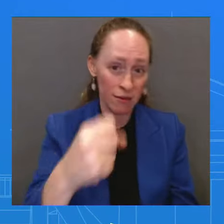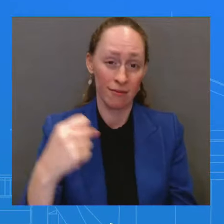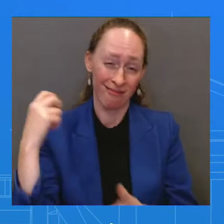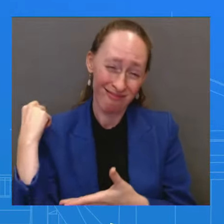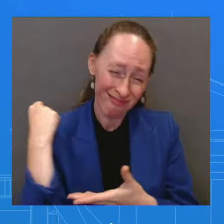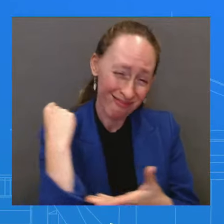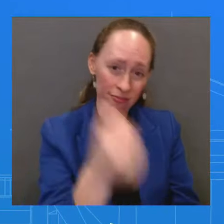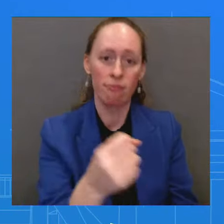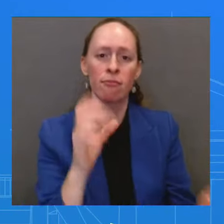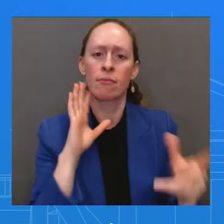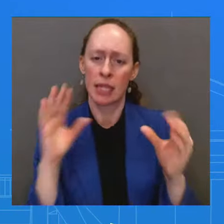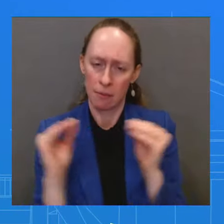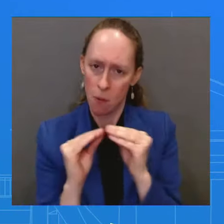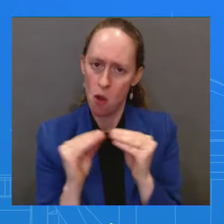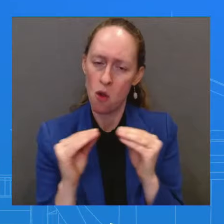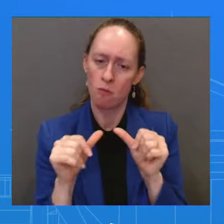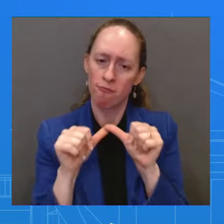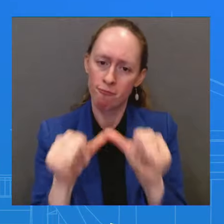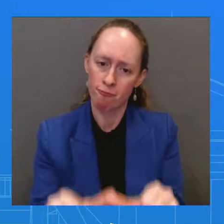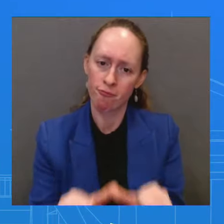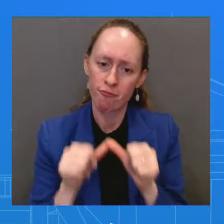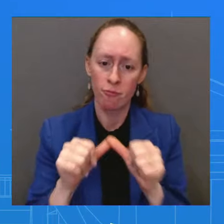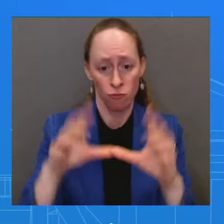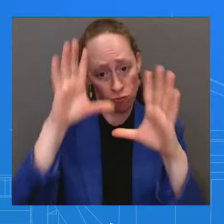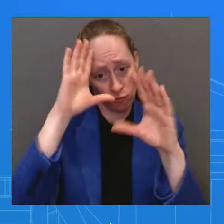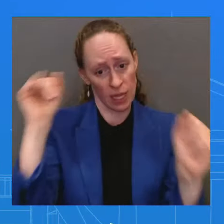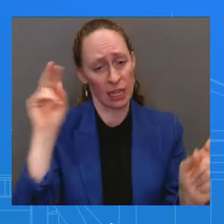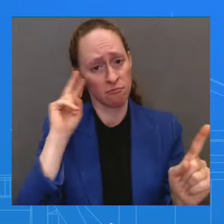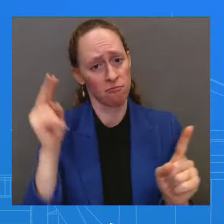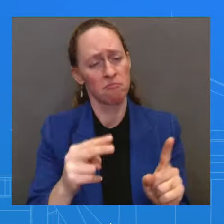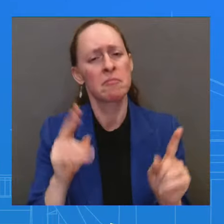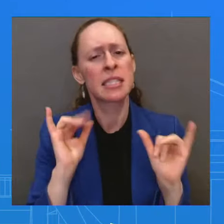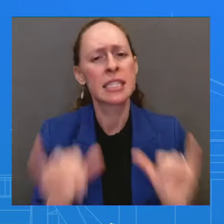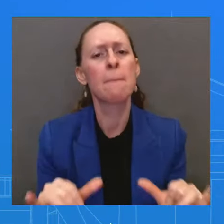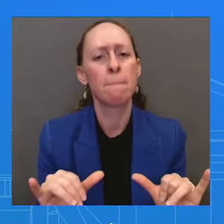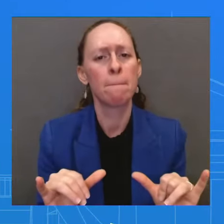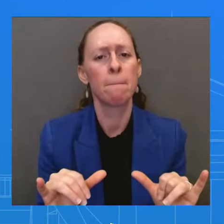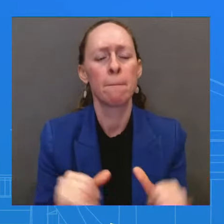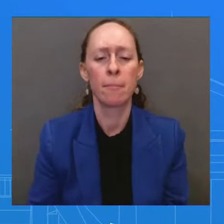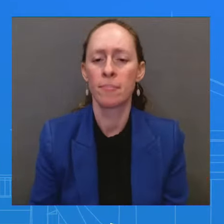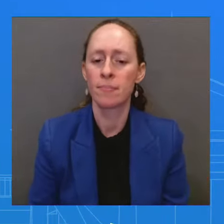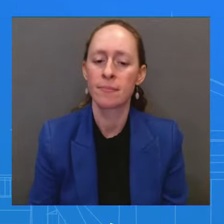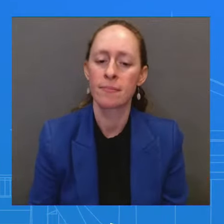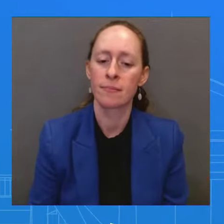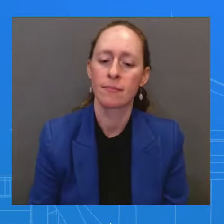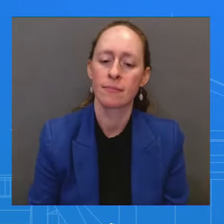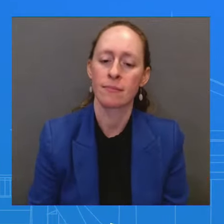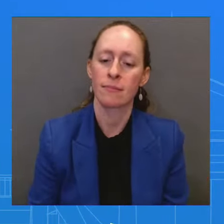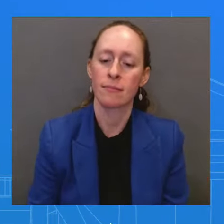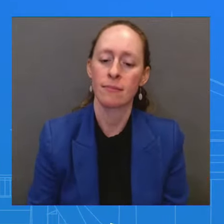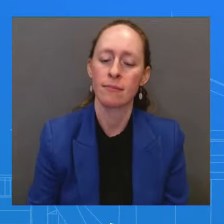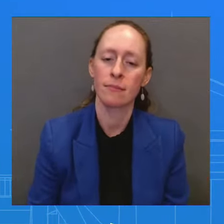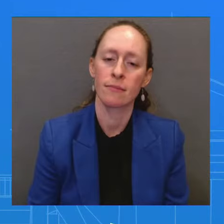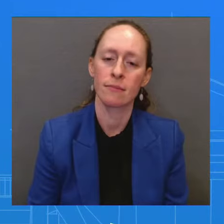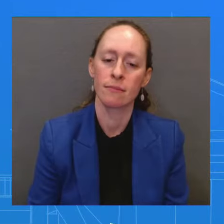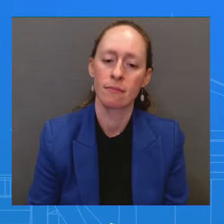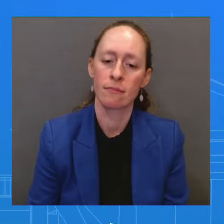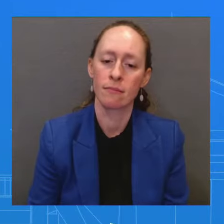The Press: Thank you. Ms. Jean-Pierre: Go ahead. The Press: Thanks, Karine. So, Biden said today that he's worried about additional funding to Ukraine. So, if someone like Jim Jordan,